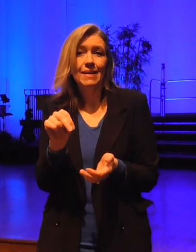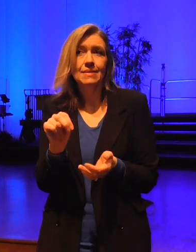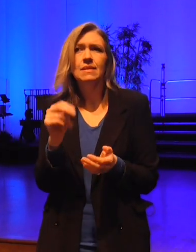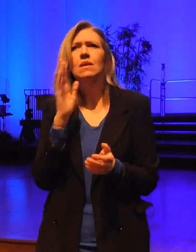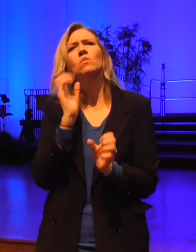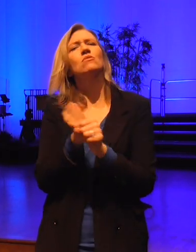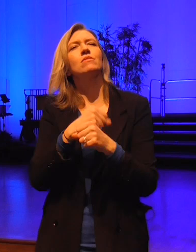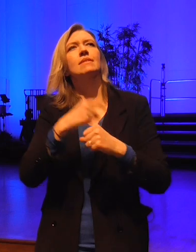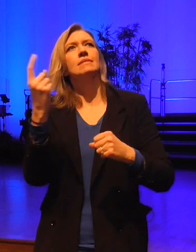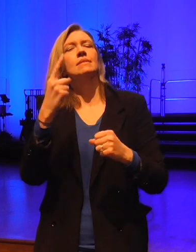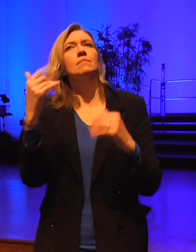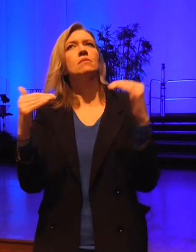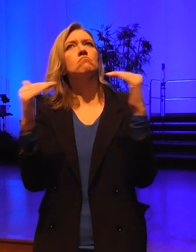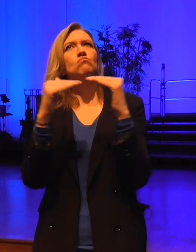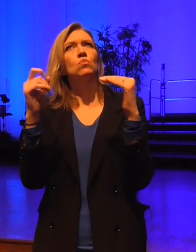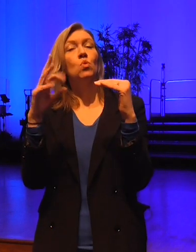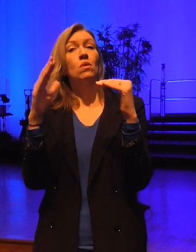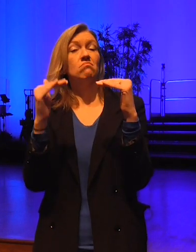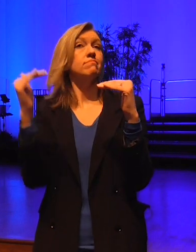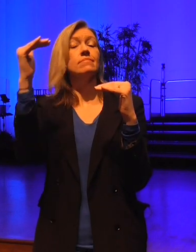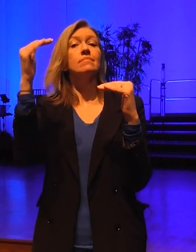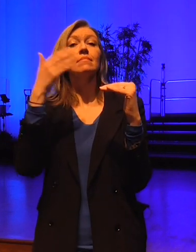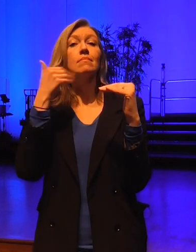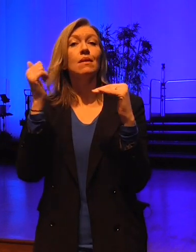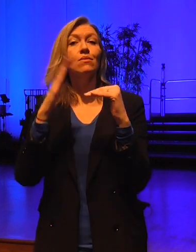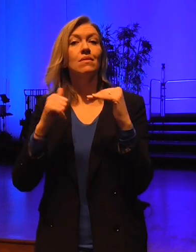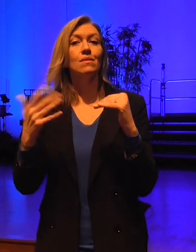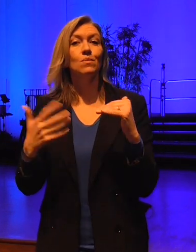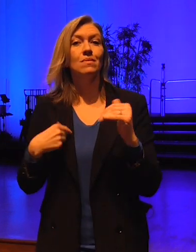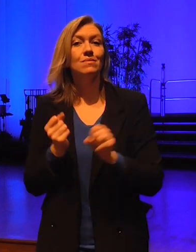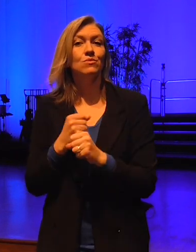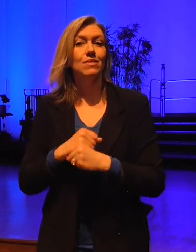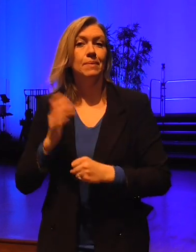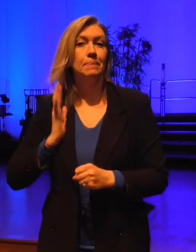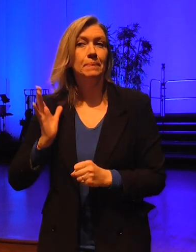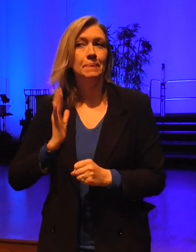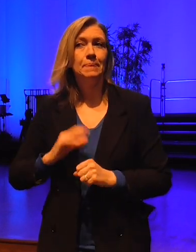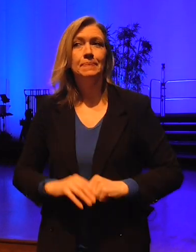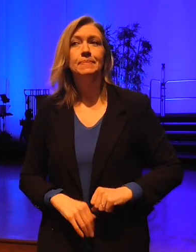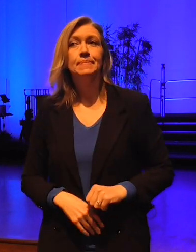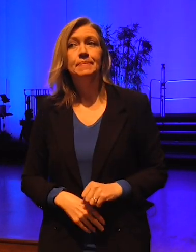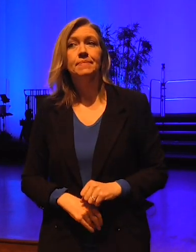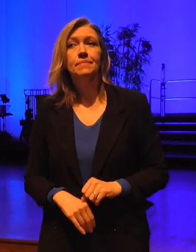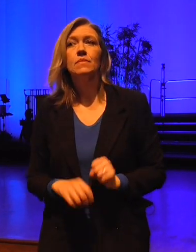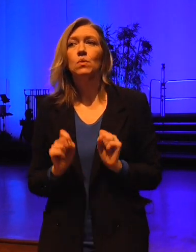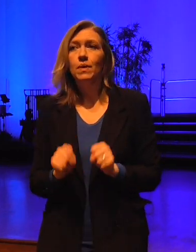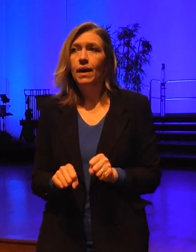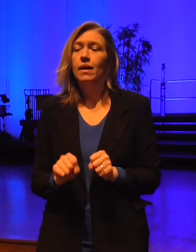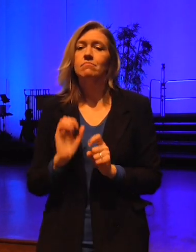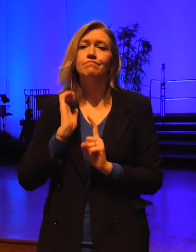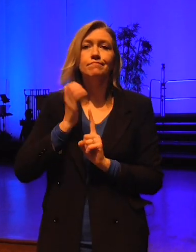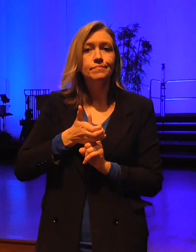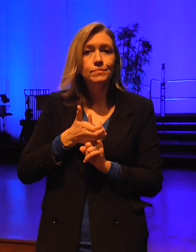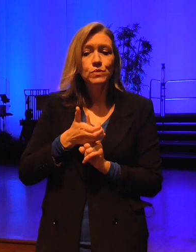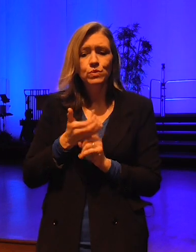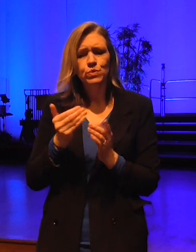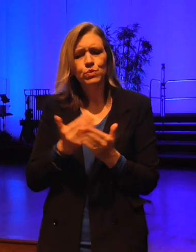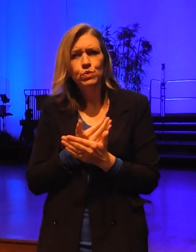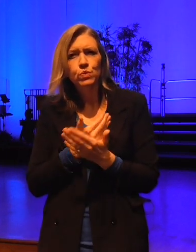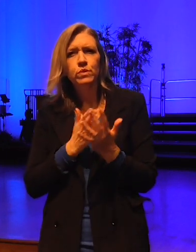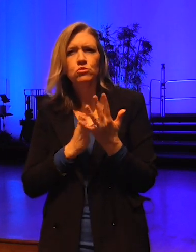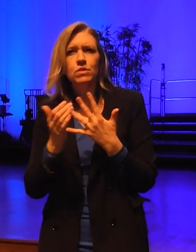anything I've created in the past we can embody a new level of transparency and authenticity to